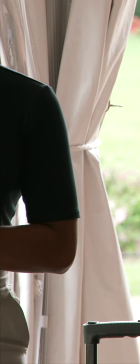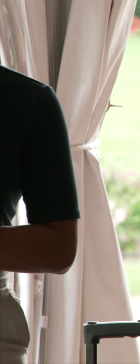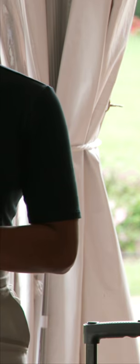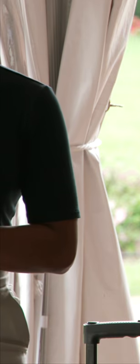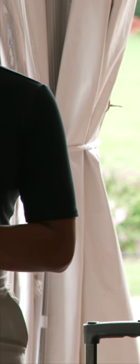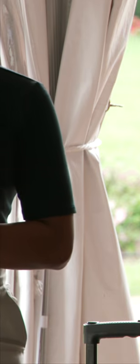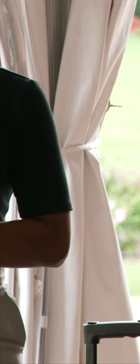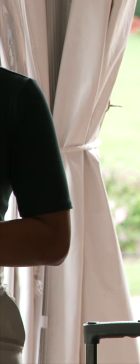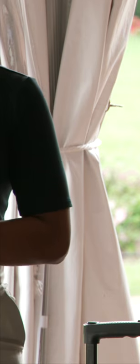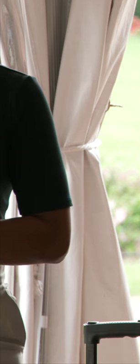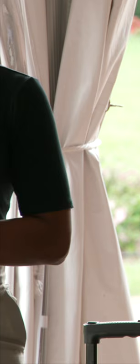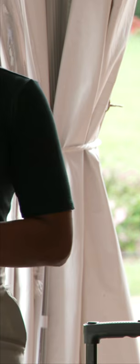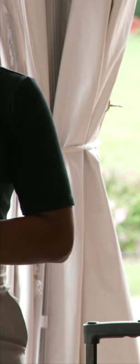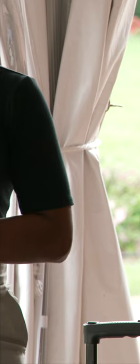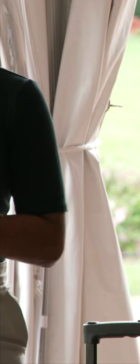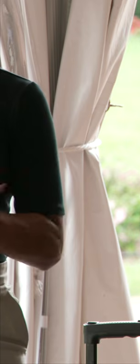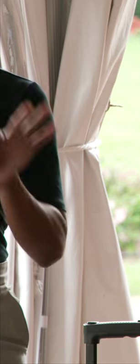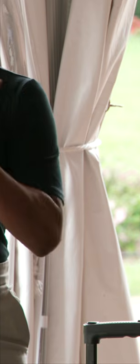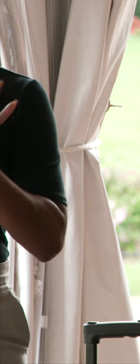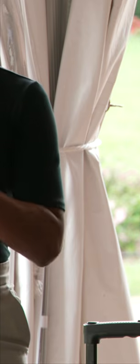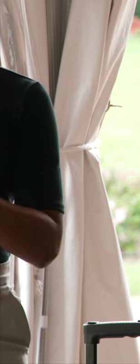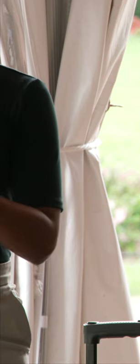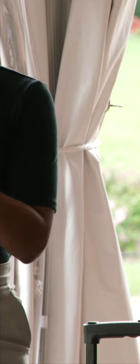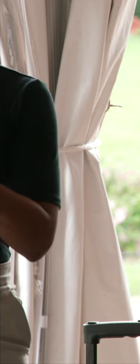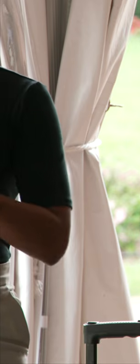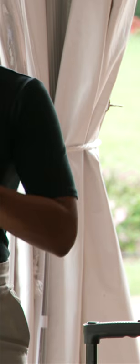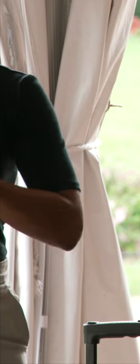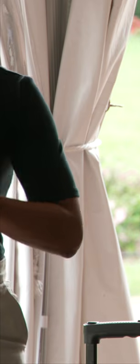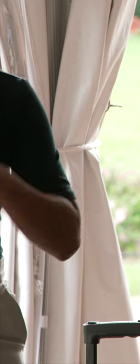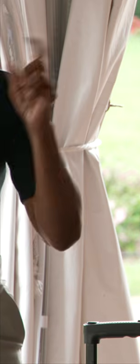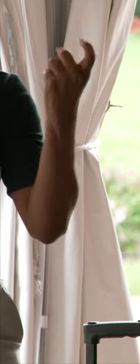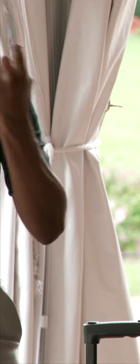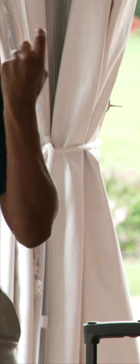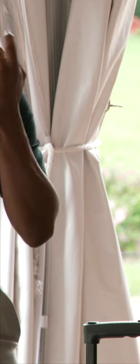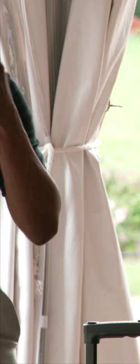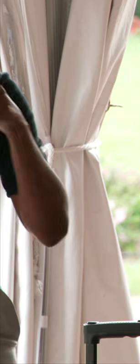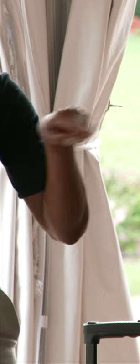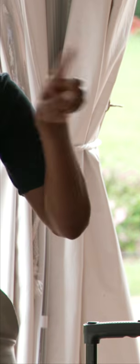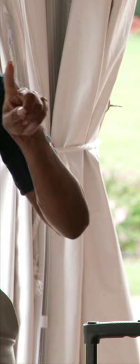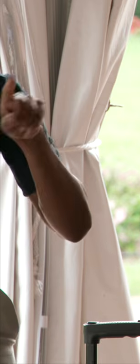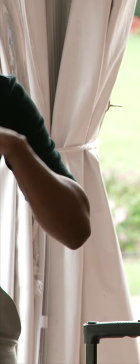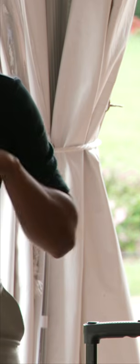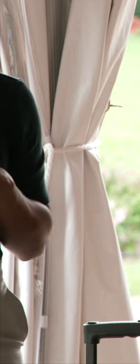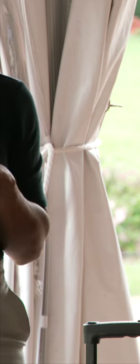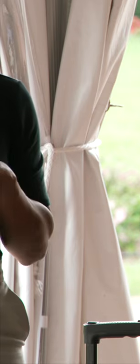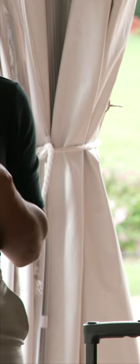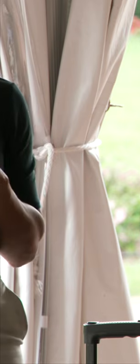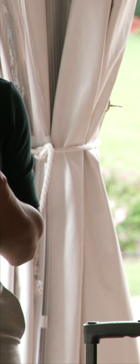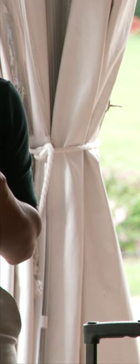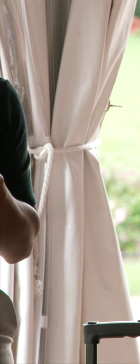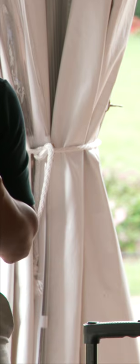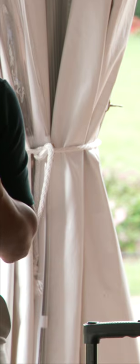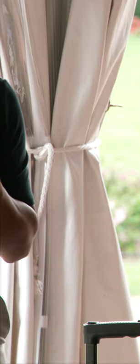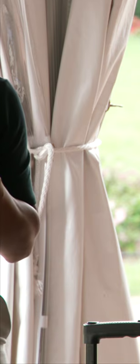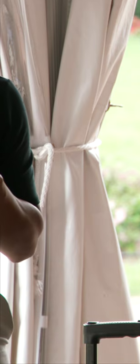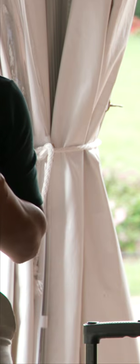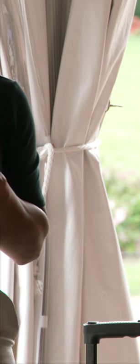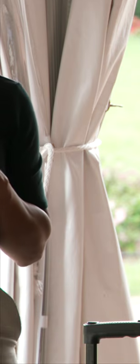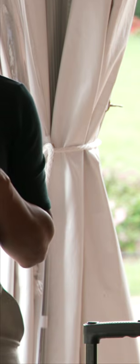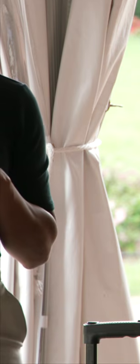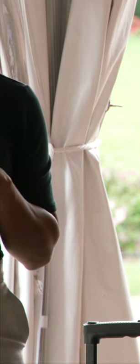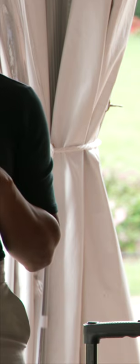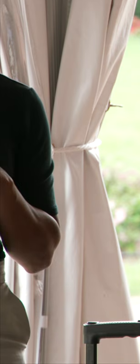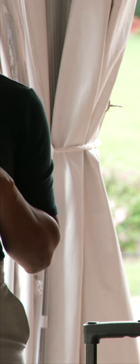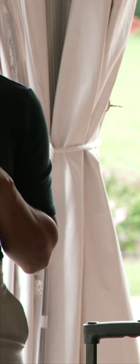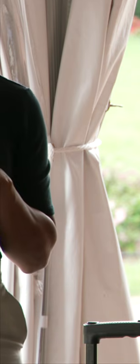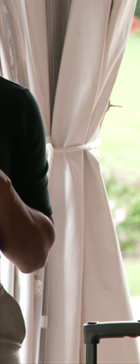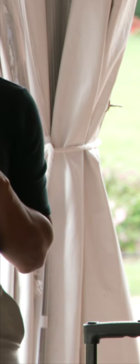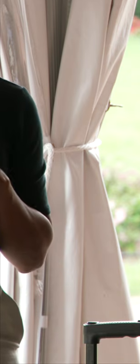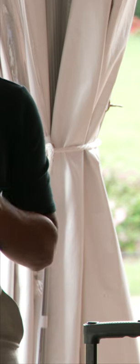So this was important for him to be a part of this celebration with you. The unethical U.S.